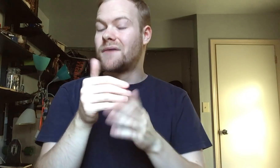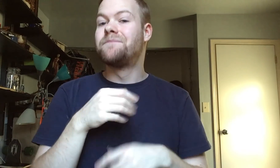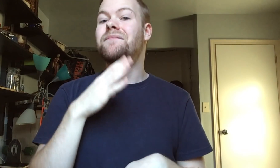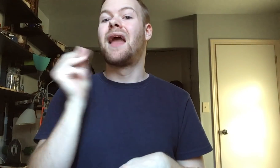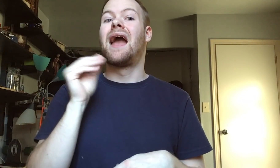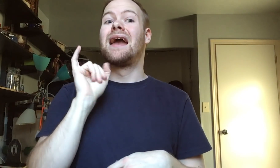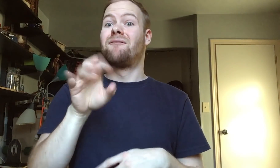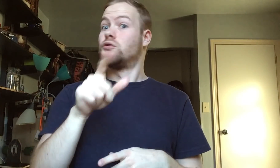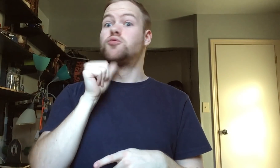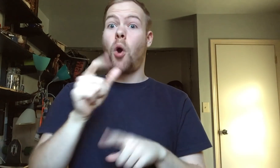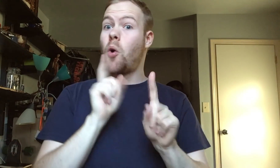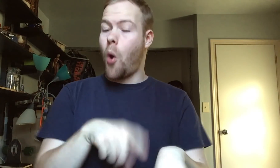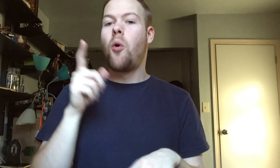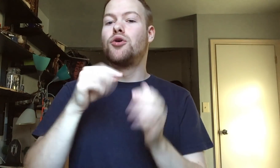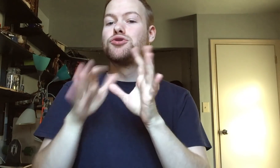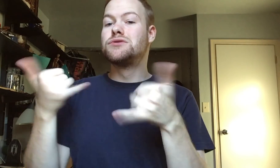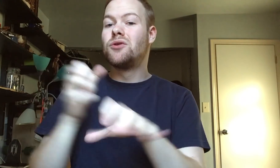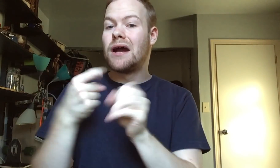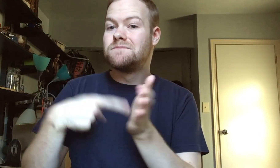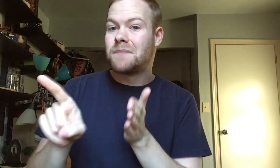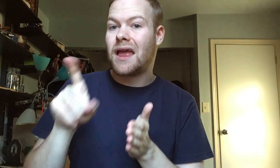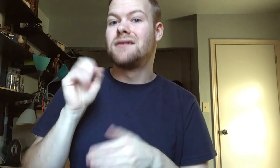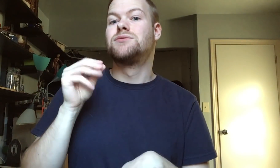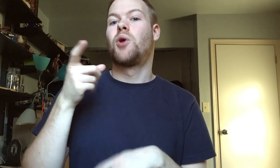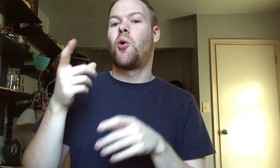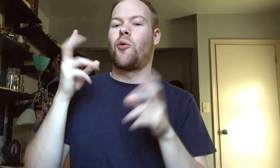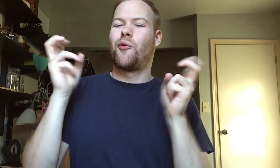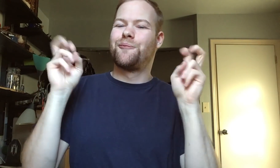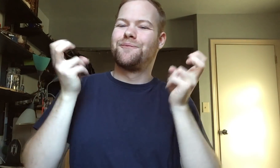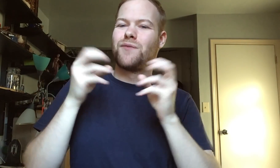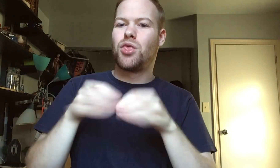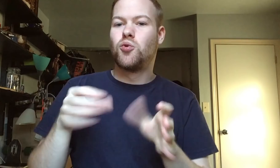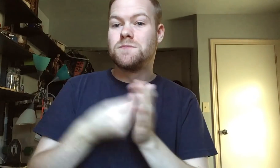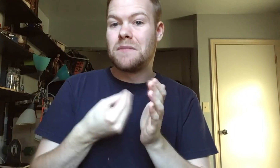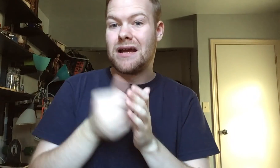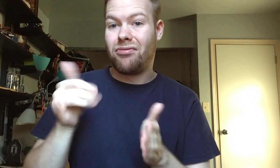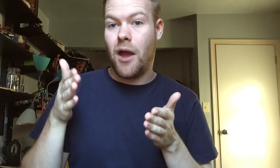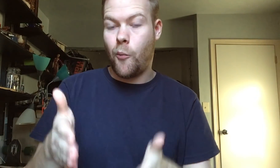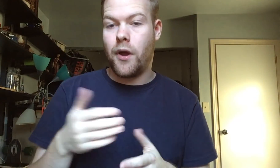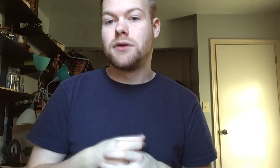And even if you don’t go, the interpreter still gets paid, so they kind of lose money that way.